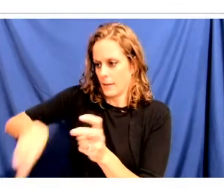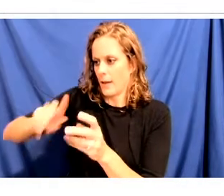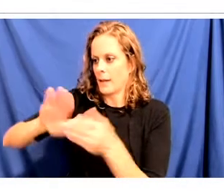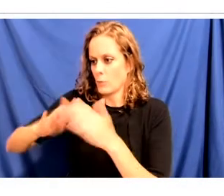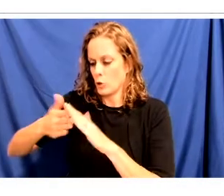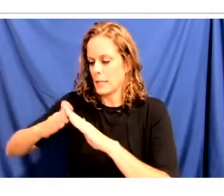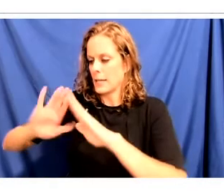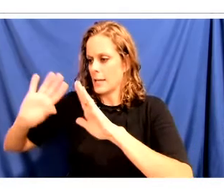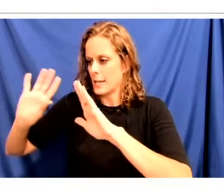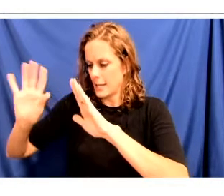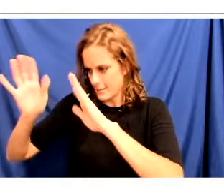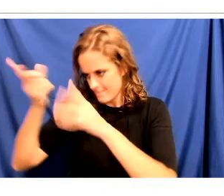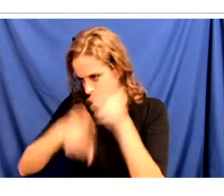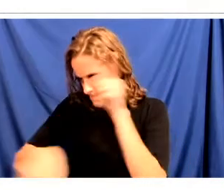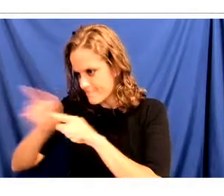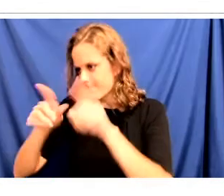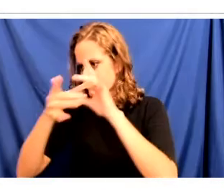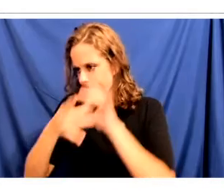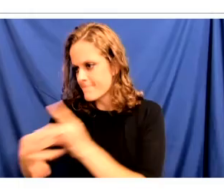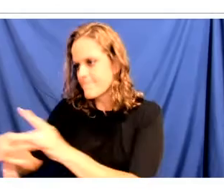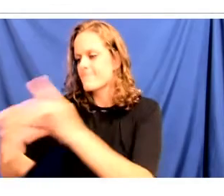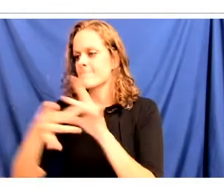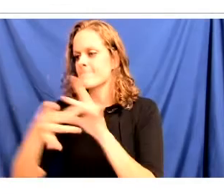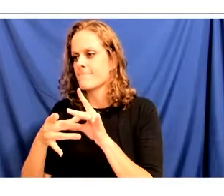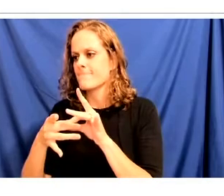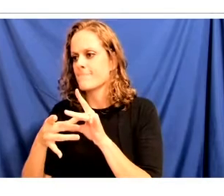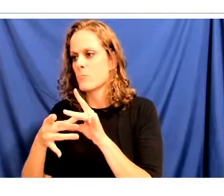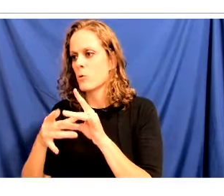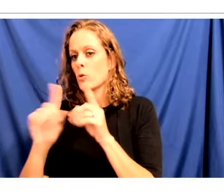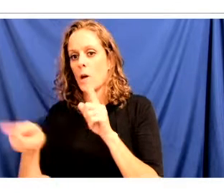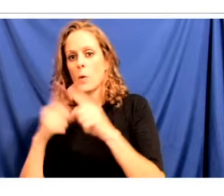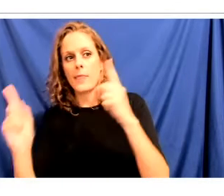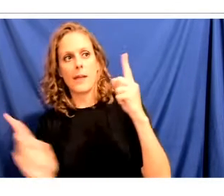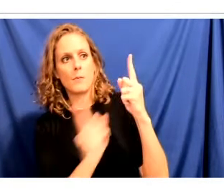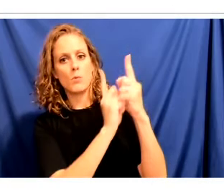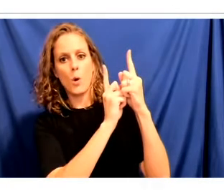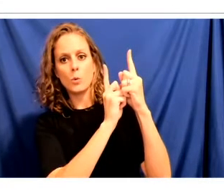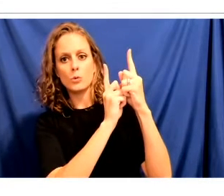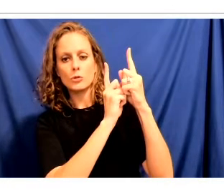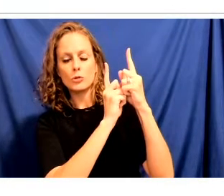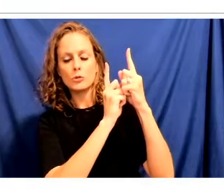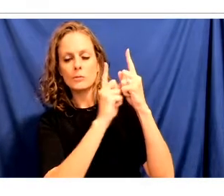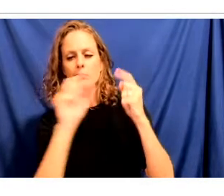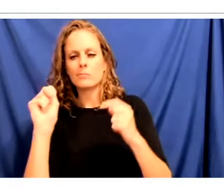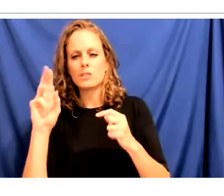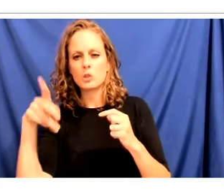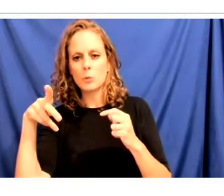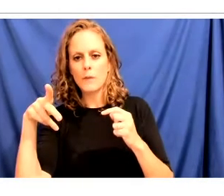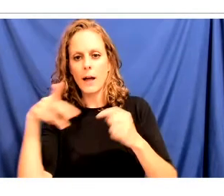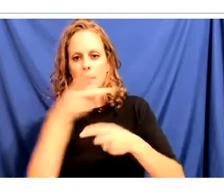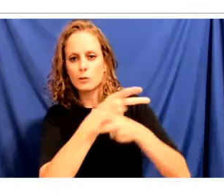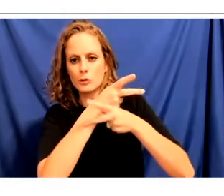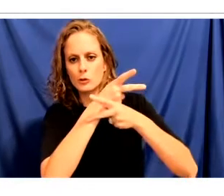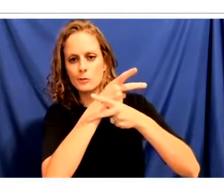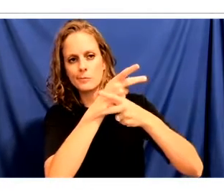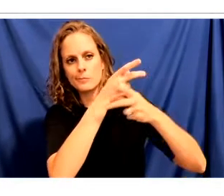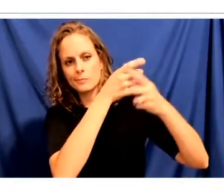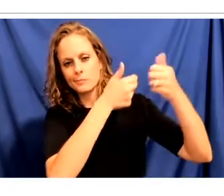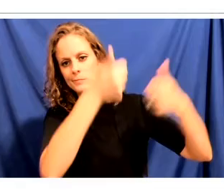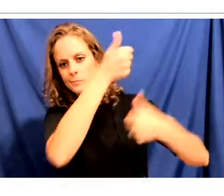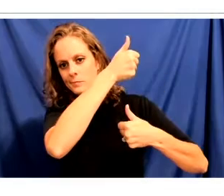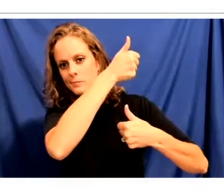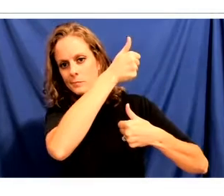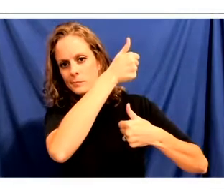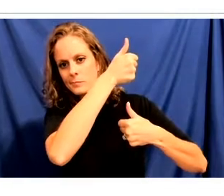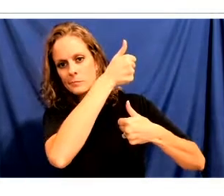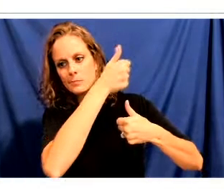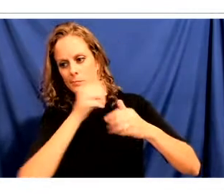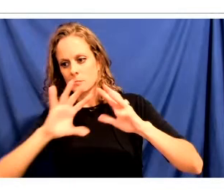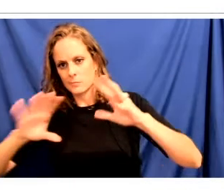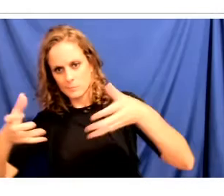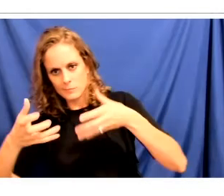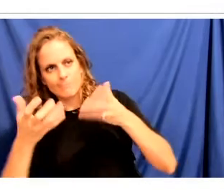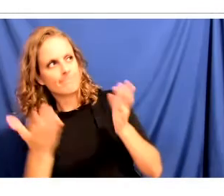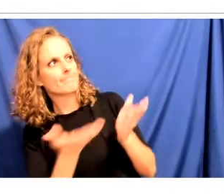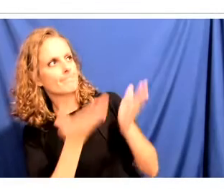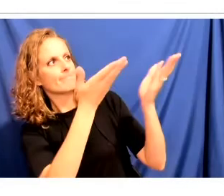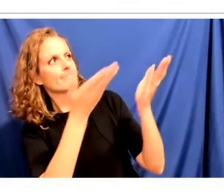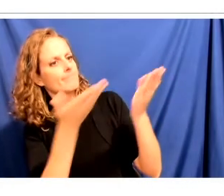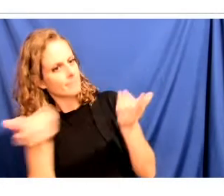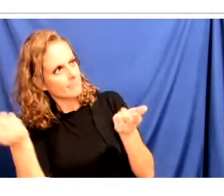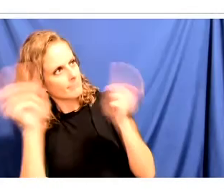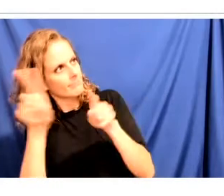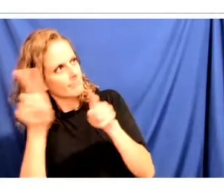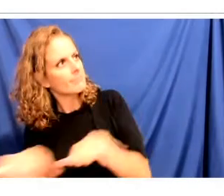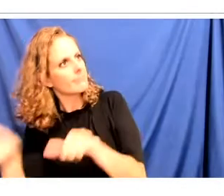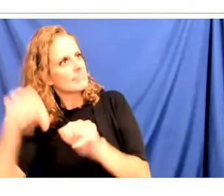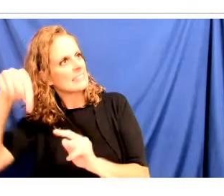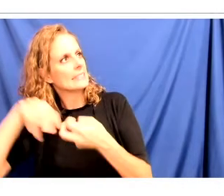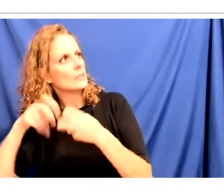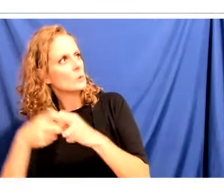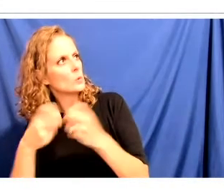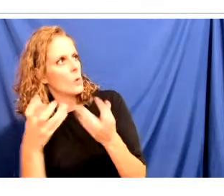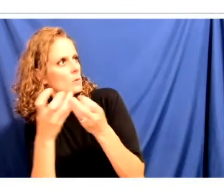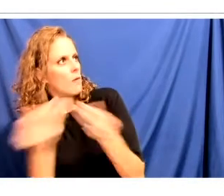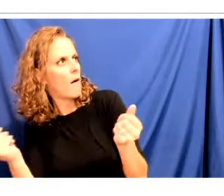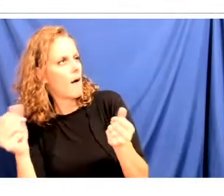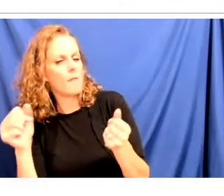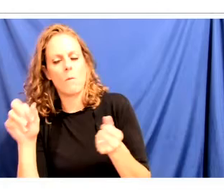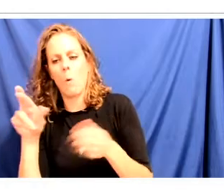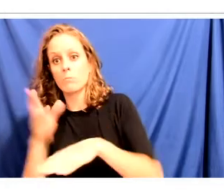And they're there from a district, they are united in speaking of that supervisor end of the more generally about that issue so that's what we're looking for and on a community of interest basis.